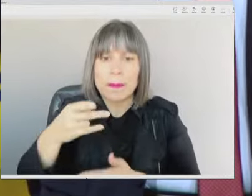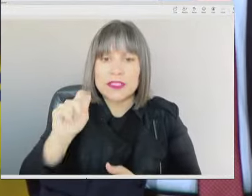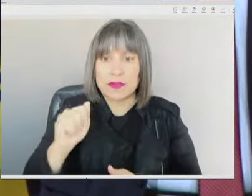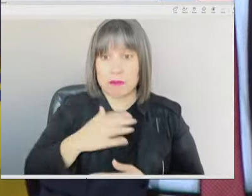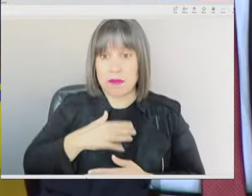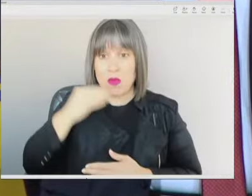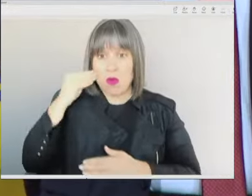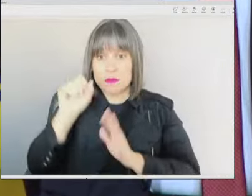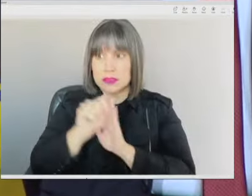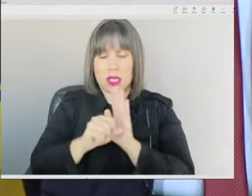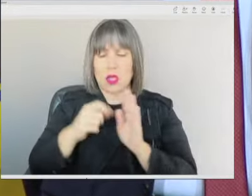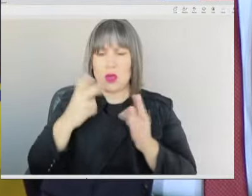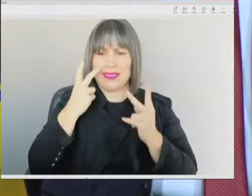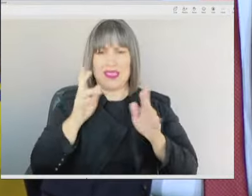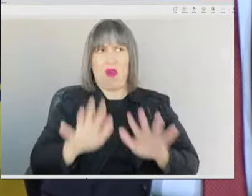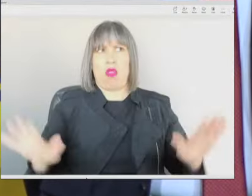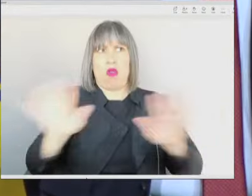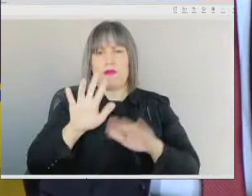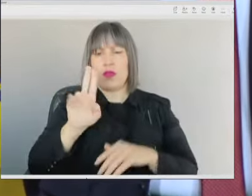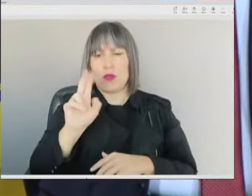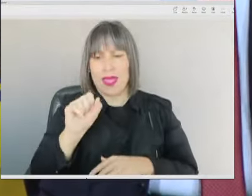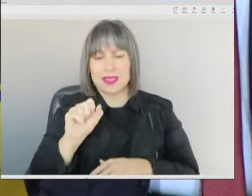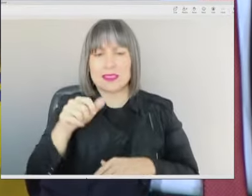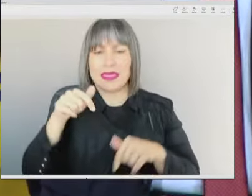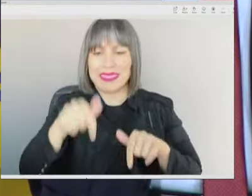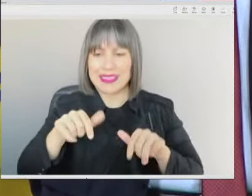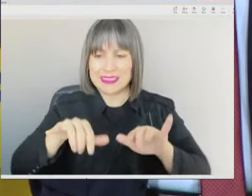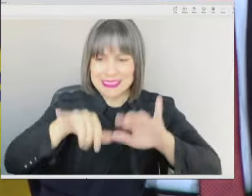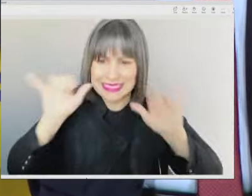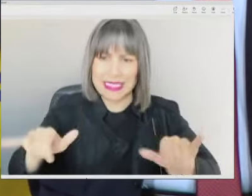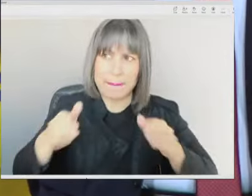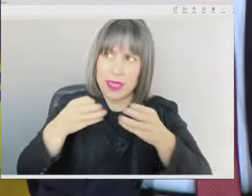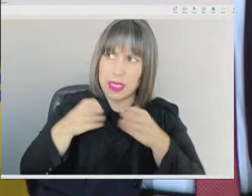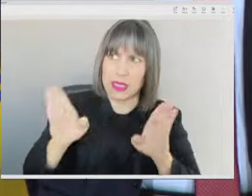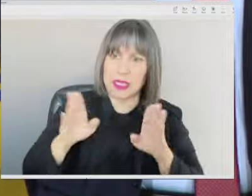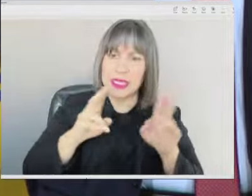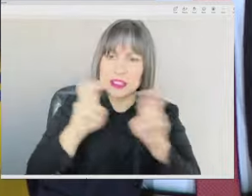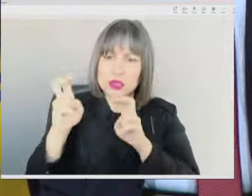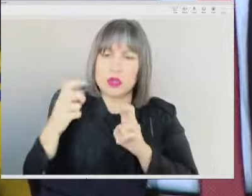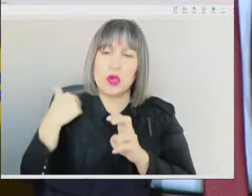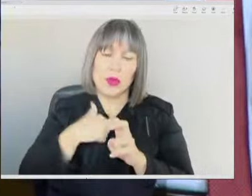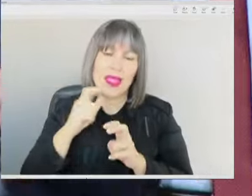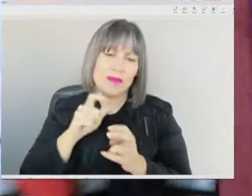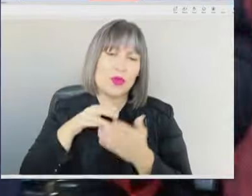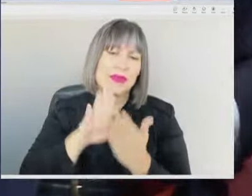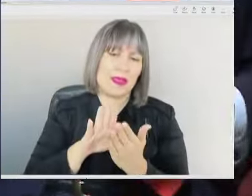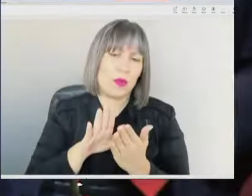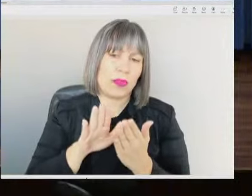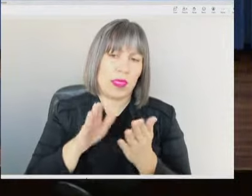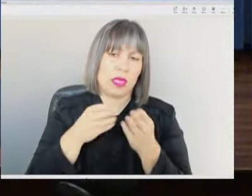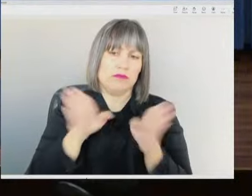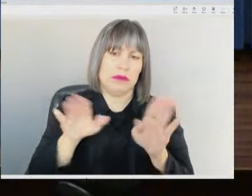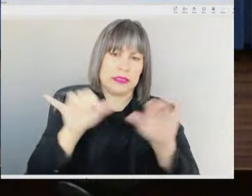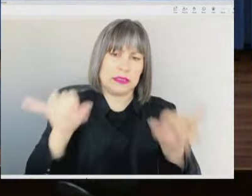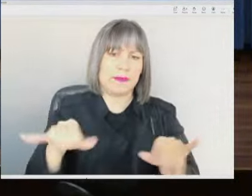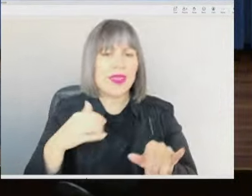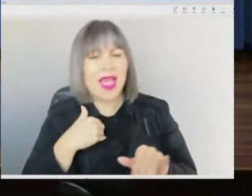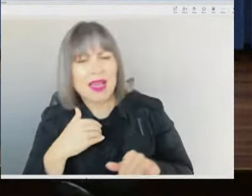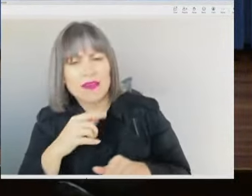it across the country. So this is a systemic issue we need to deal with it in that capacity. Female Speaker: I also had just a question. You guys kept mentioning,